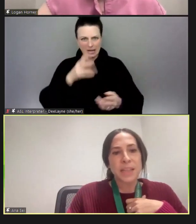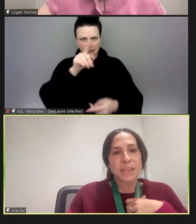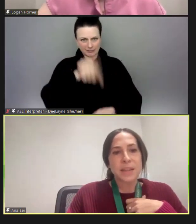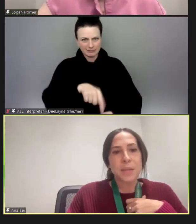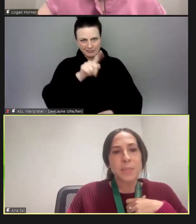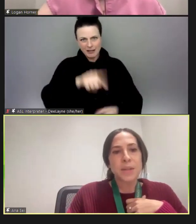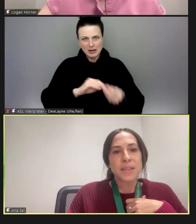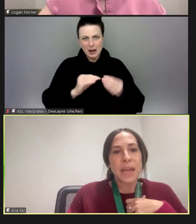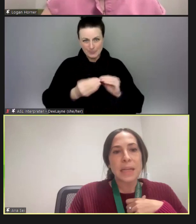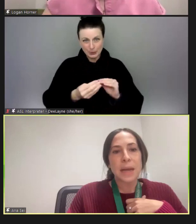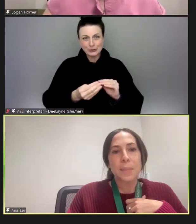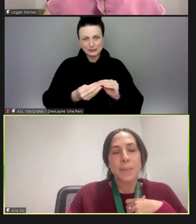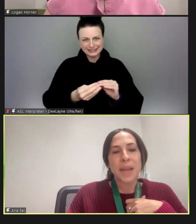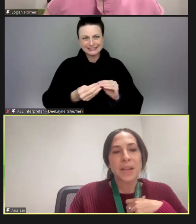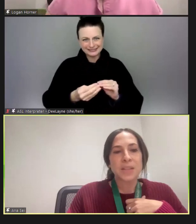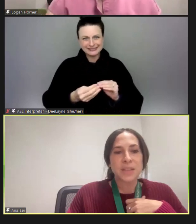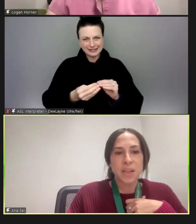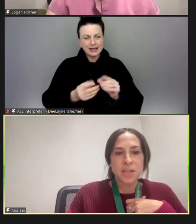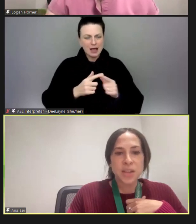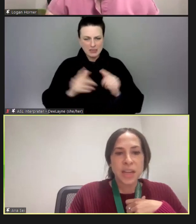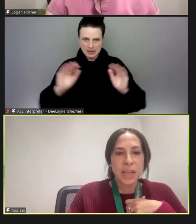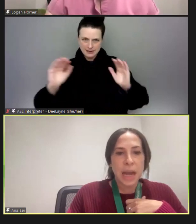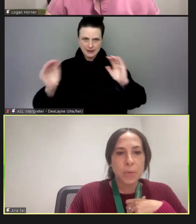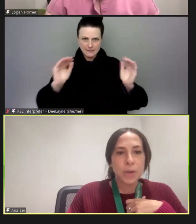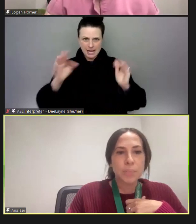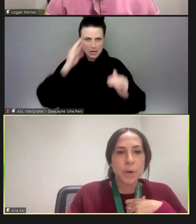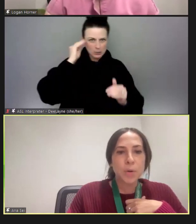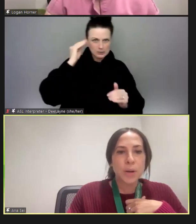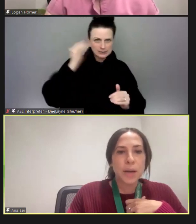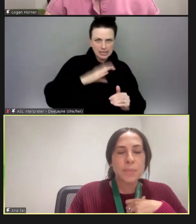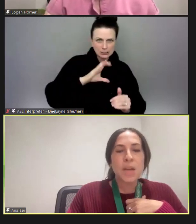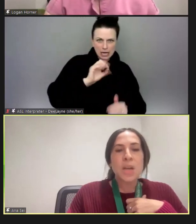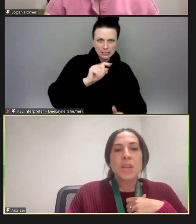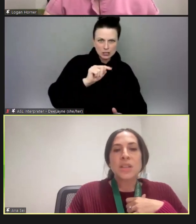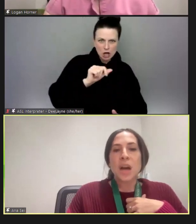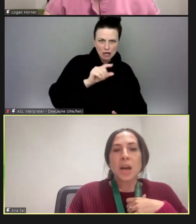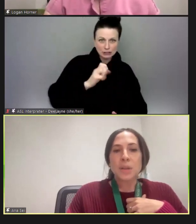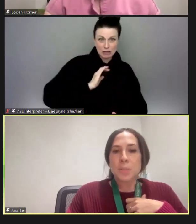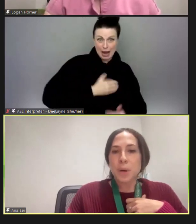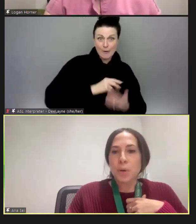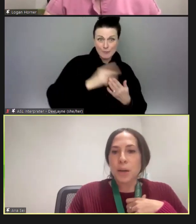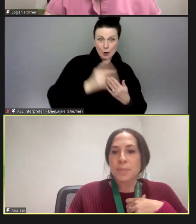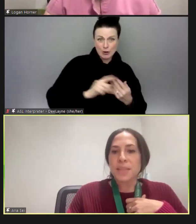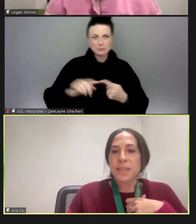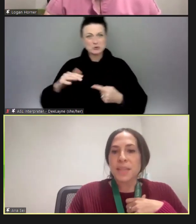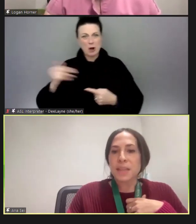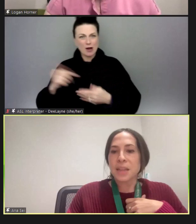these numbers and compare Sunshine